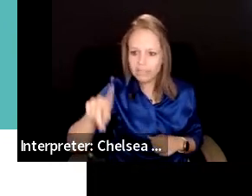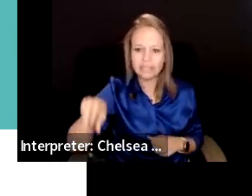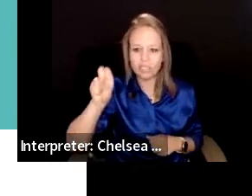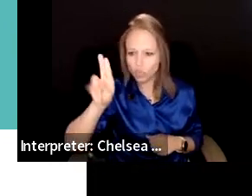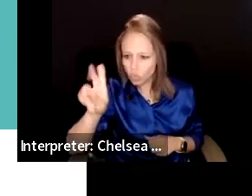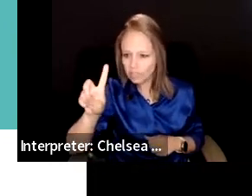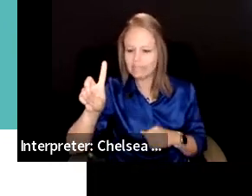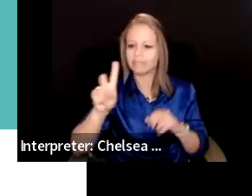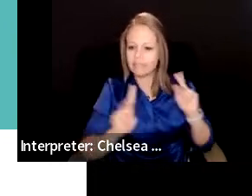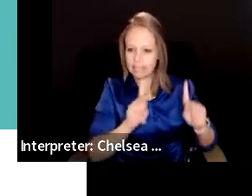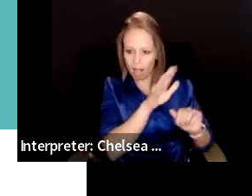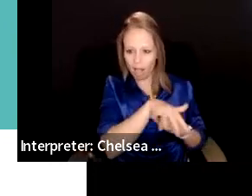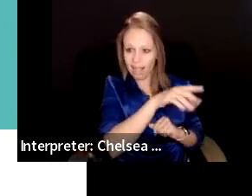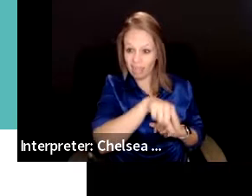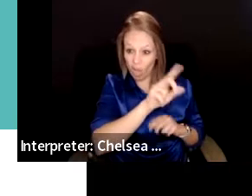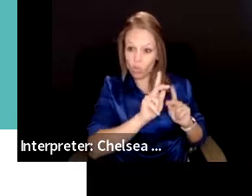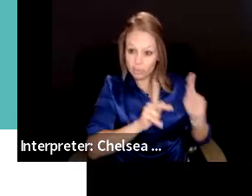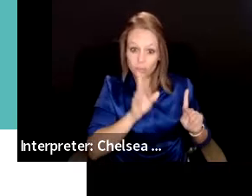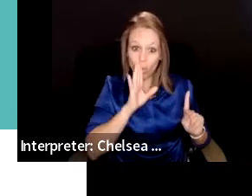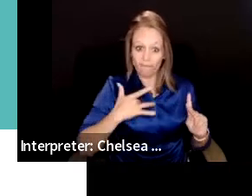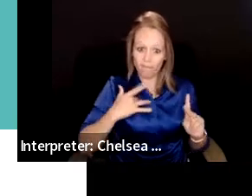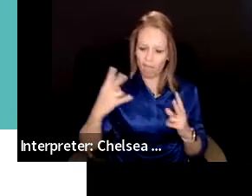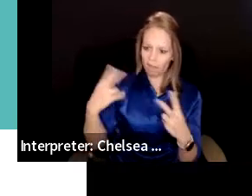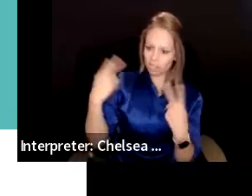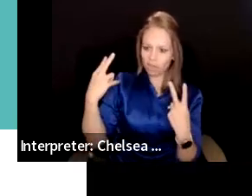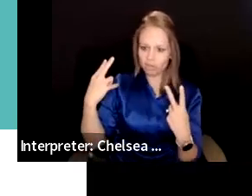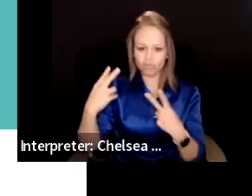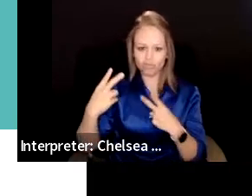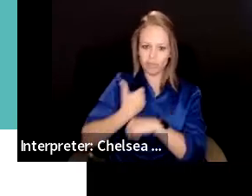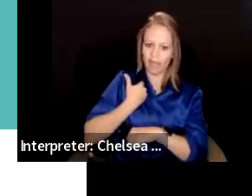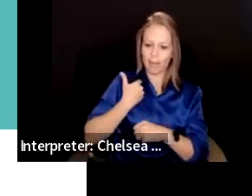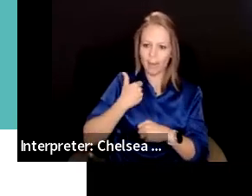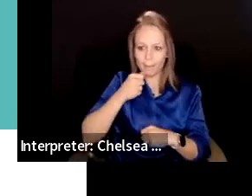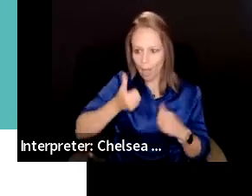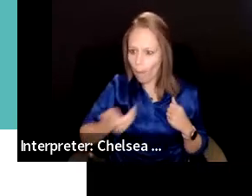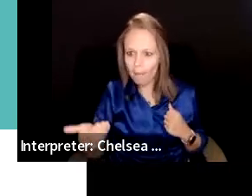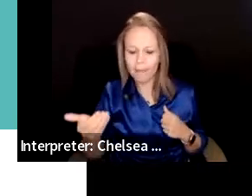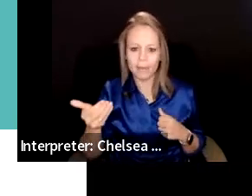Structural Sigma really manifest as institutional policies or dominant cultural norms